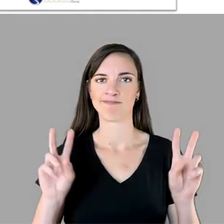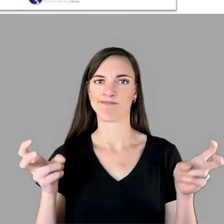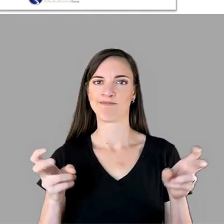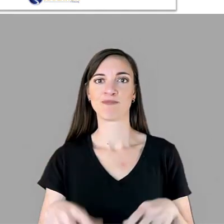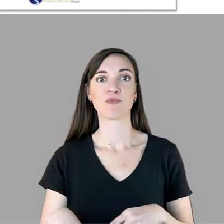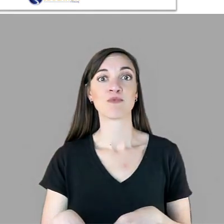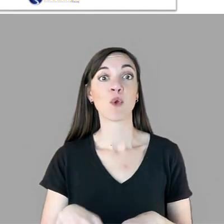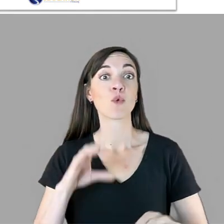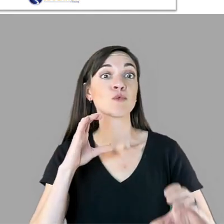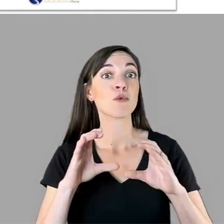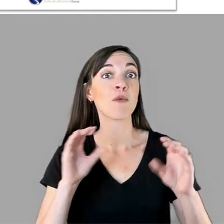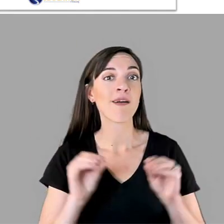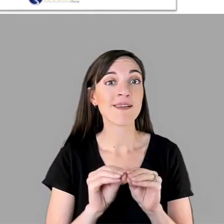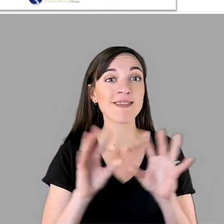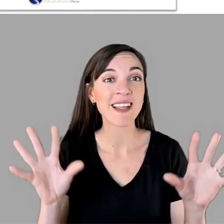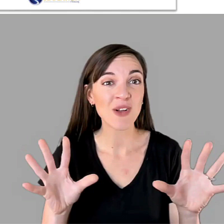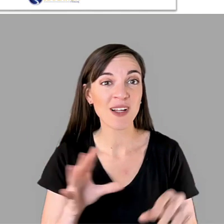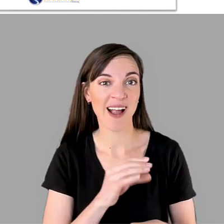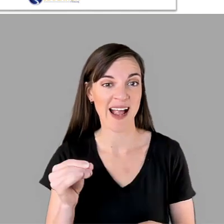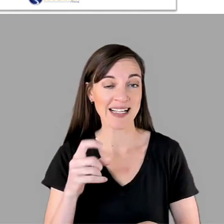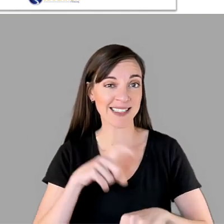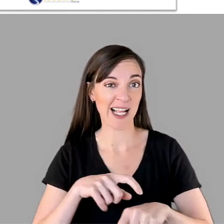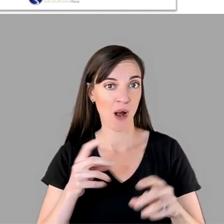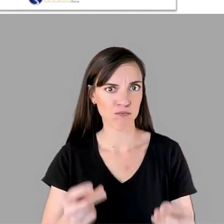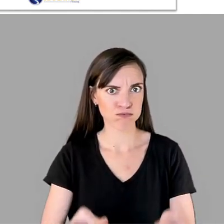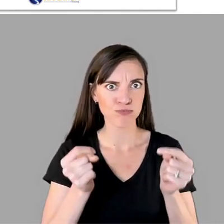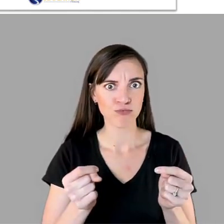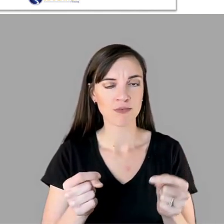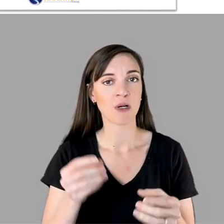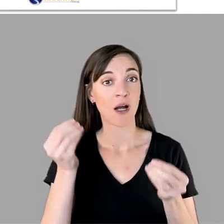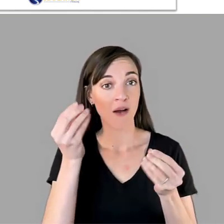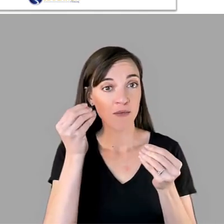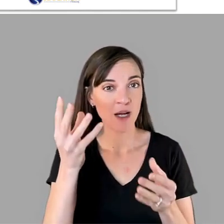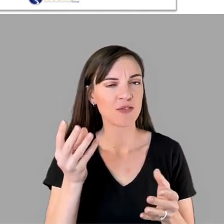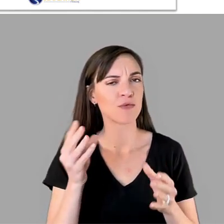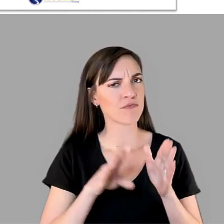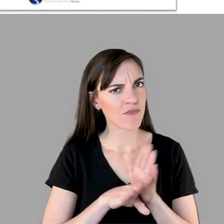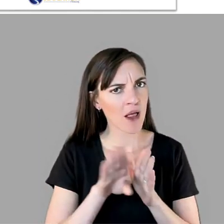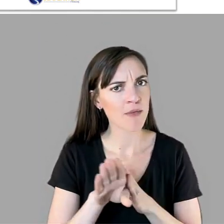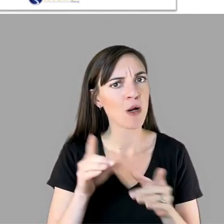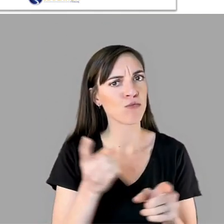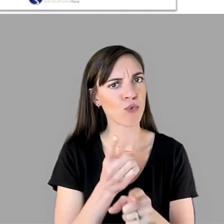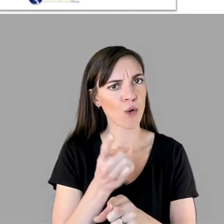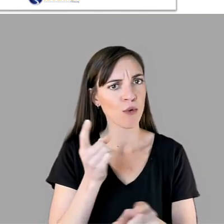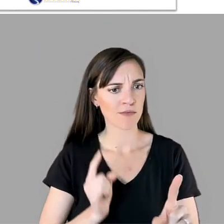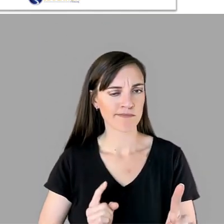“Corrective feedback is clearly communicated, timely and developmentally appropriate